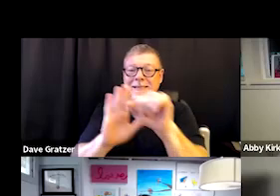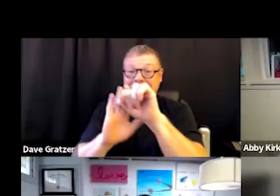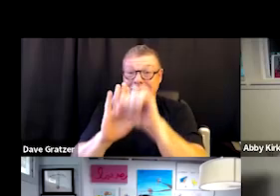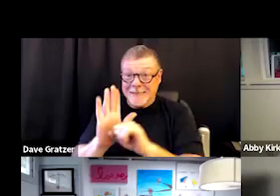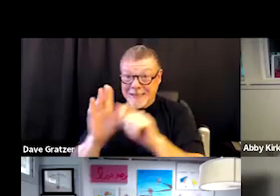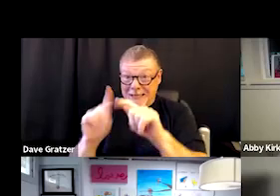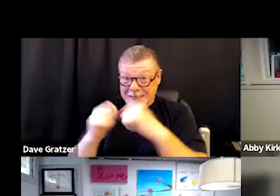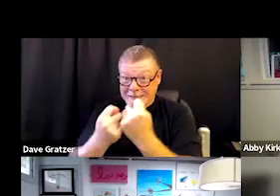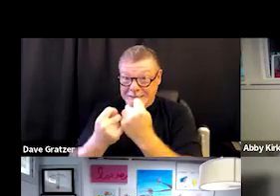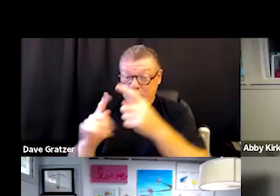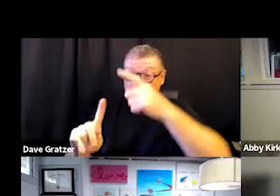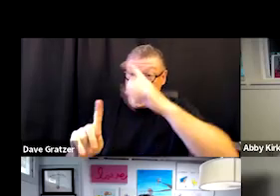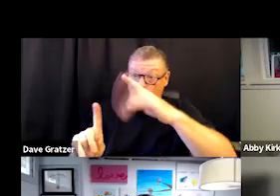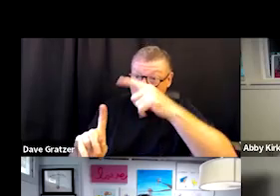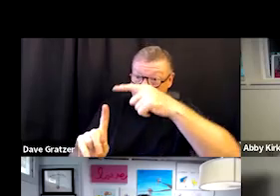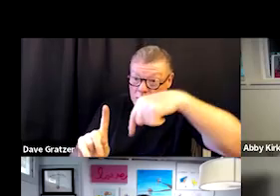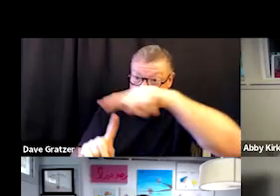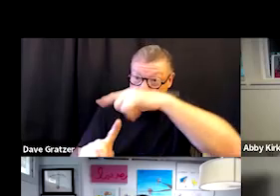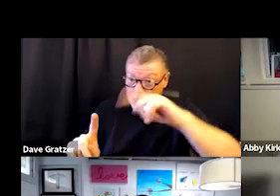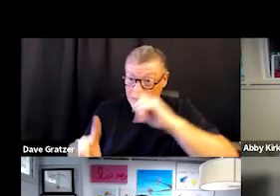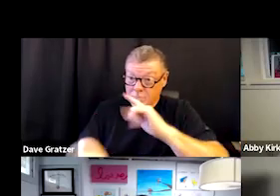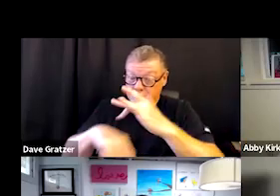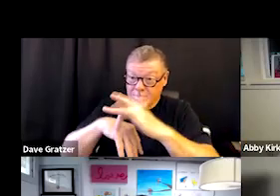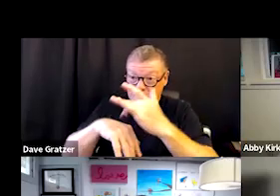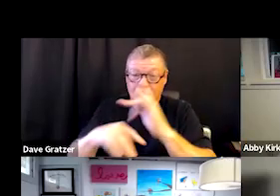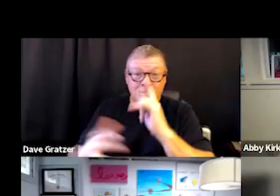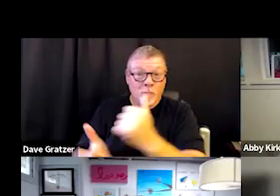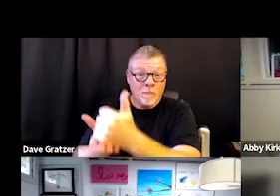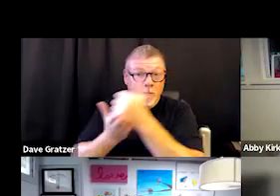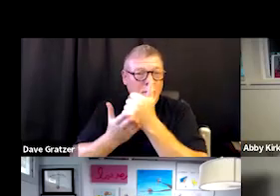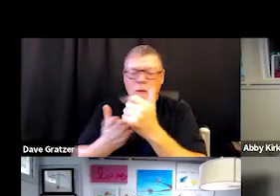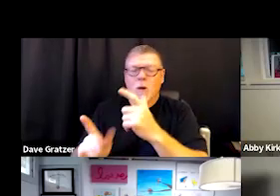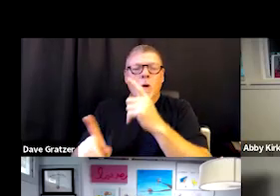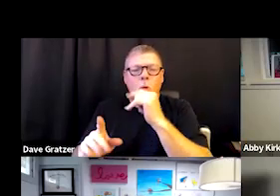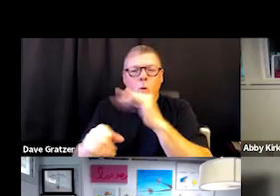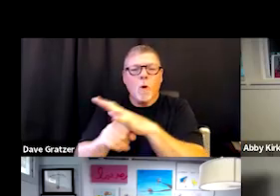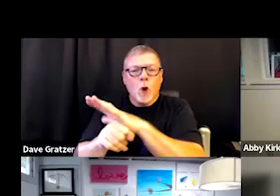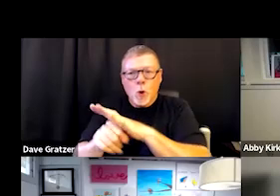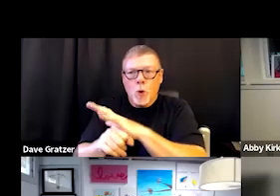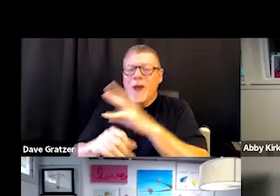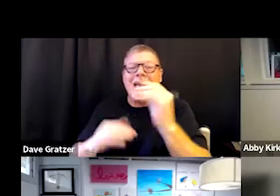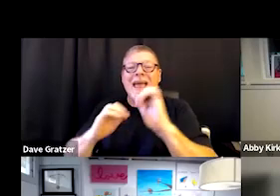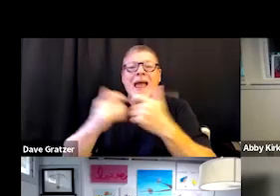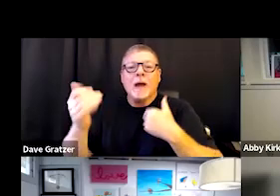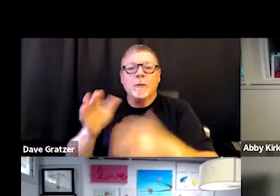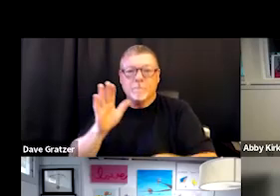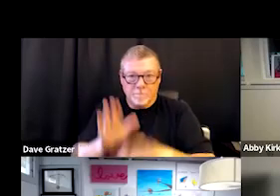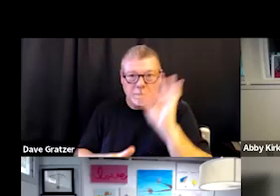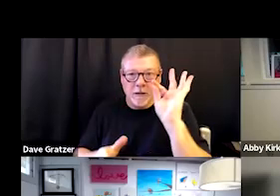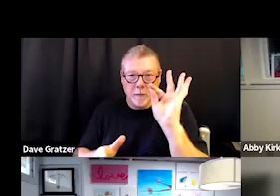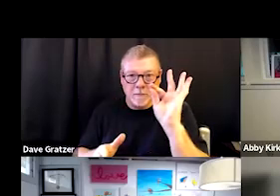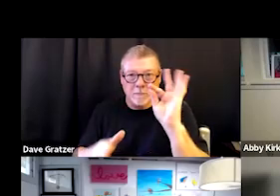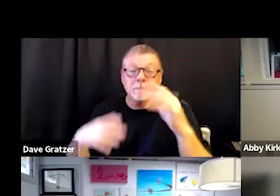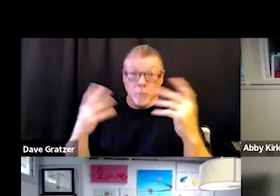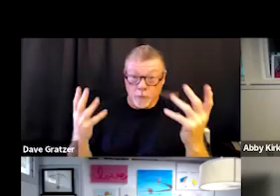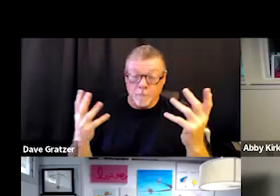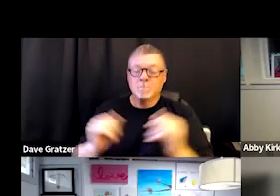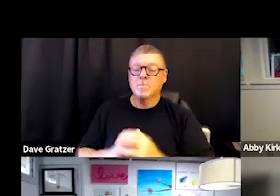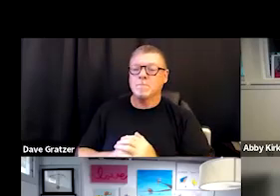will they still be available for assistance? Who are our local leads and how do we find them? So what would be your best recommendation for people